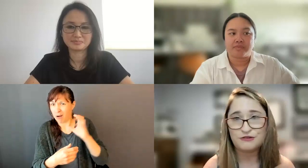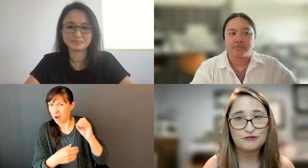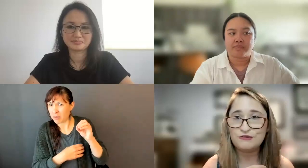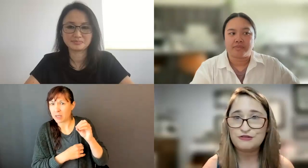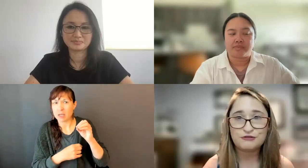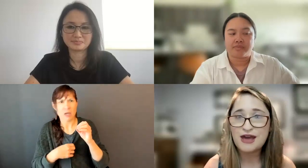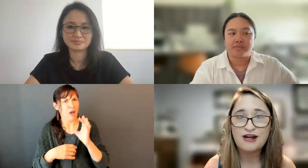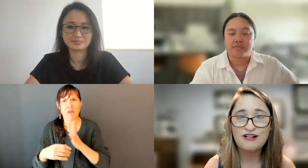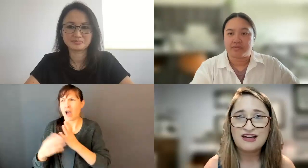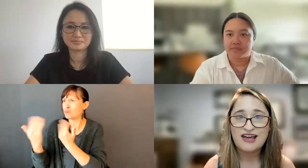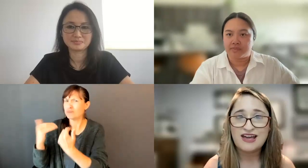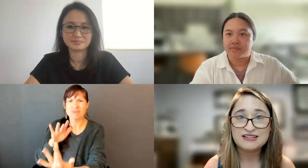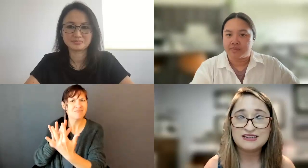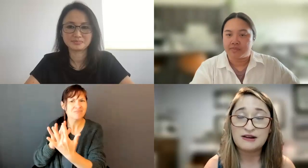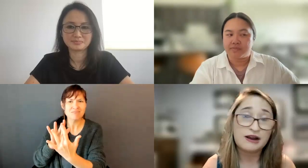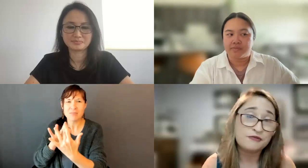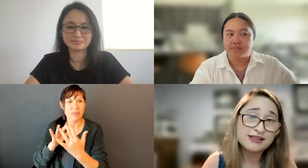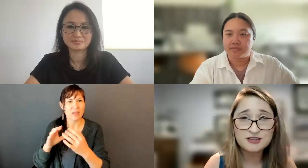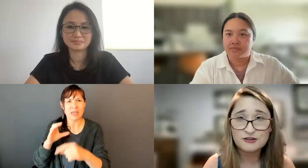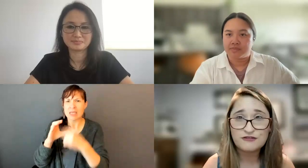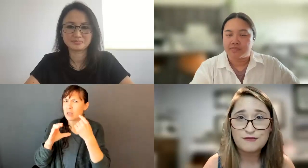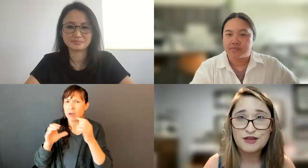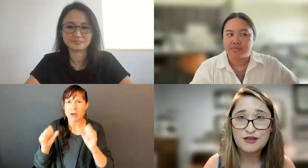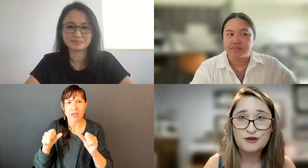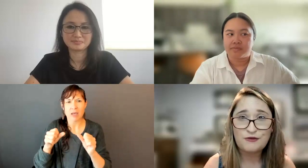through email and I'd really love to learn from you